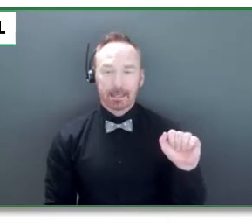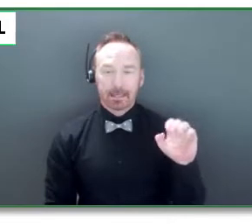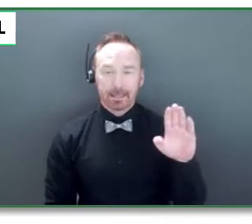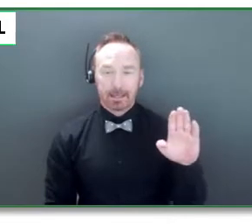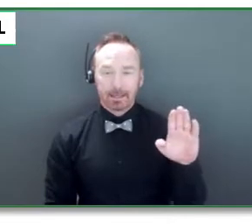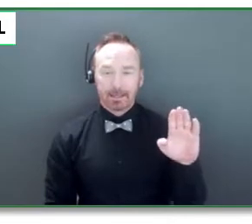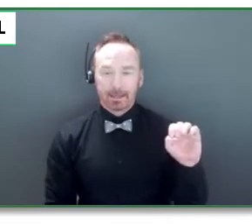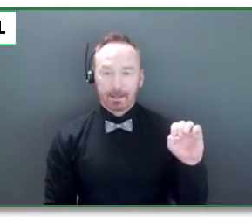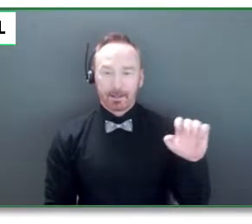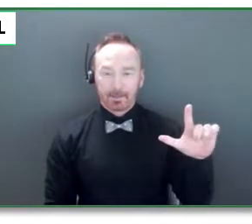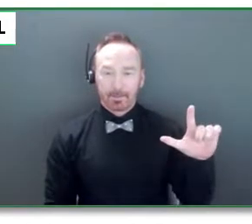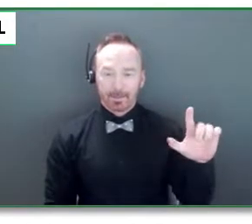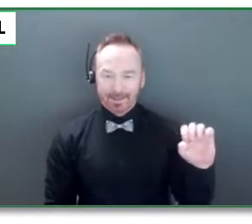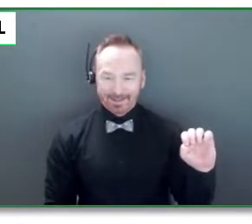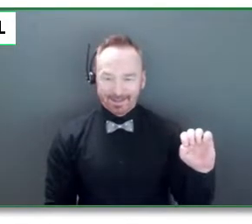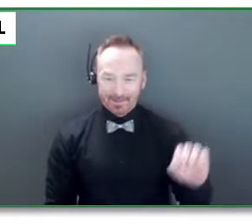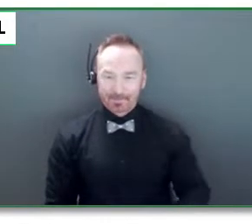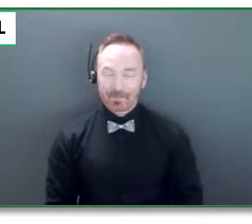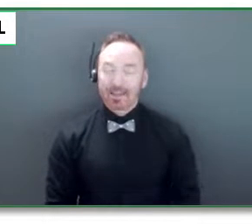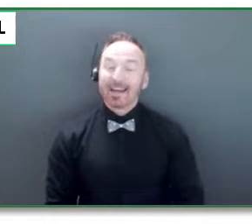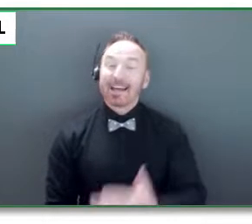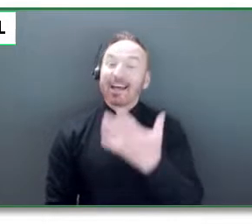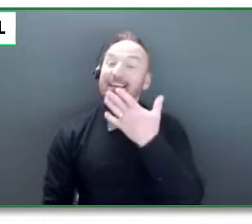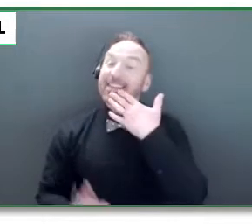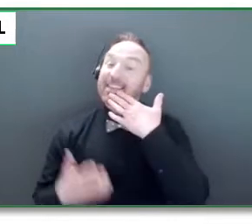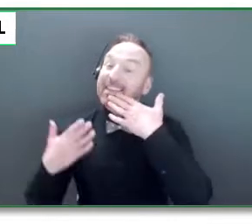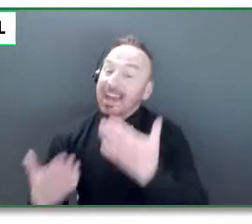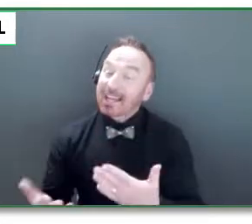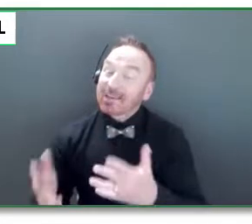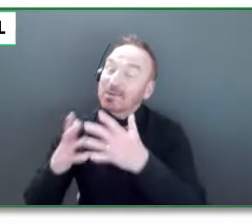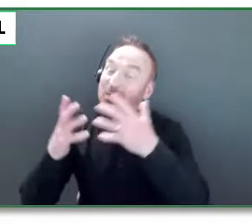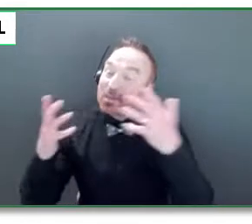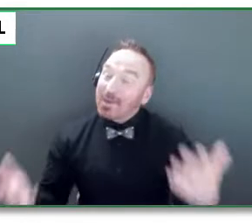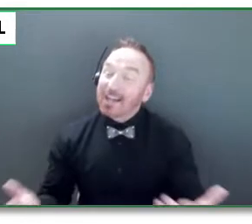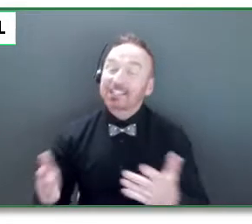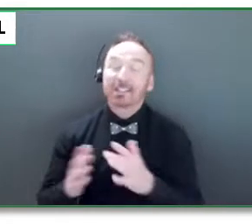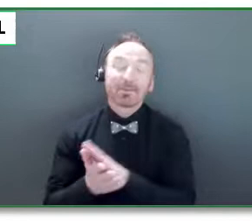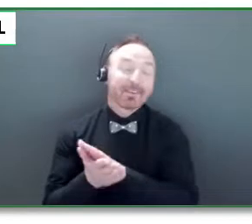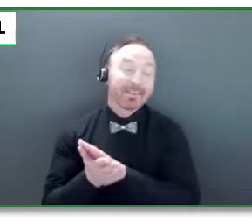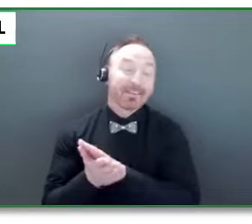was so nice to get the invitation. Um I'm very happy to be with you today.